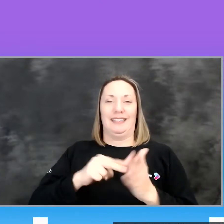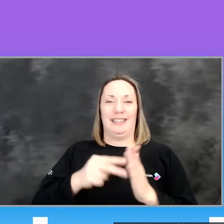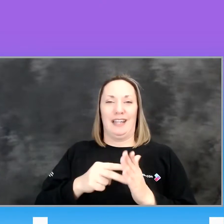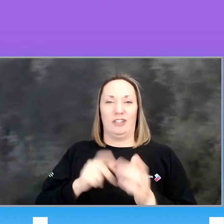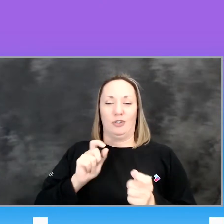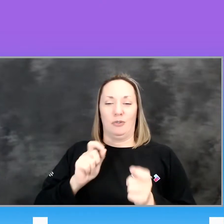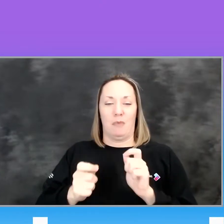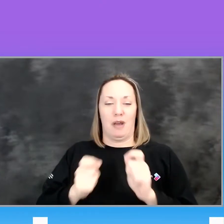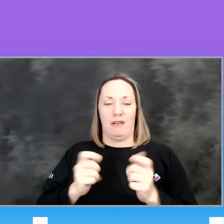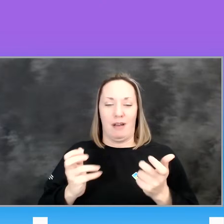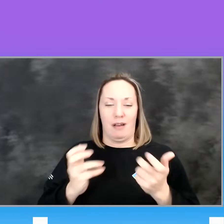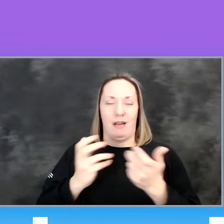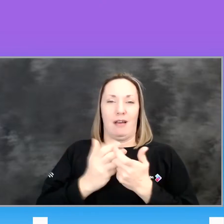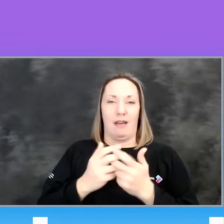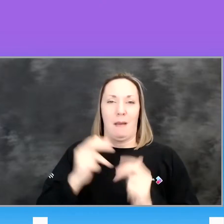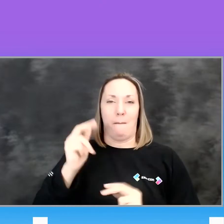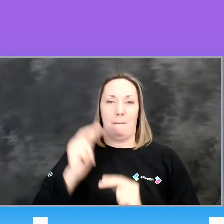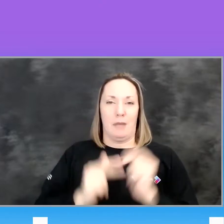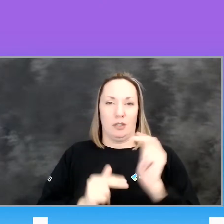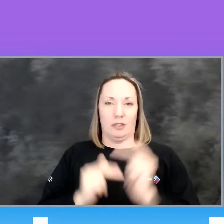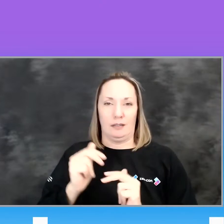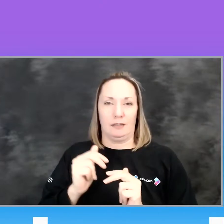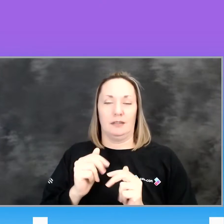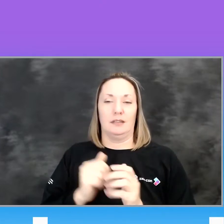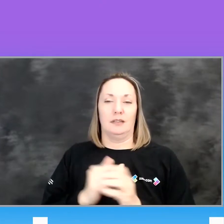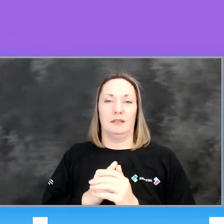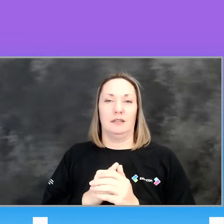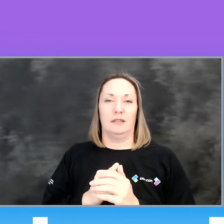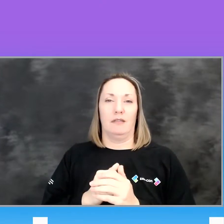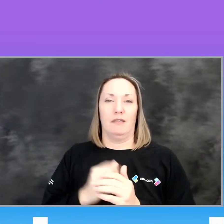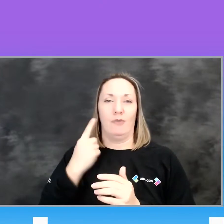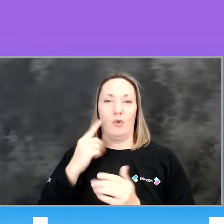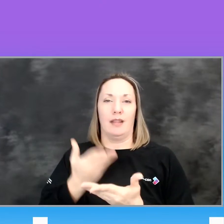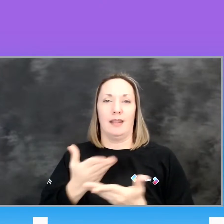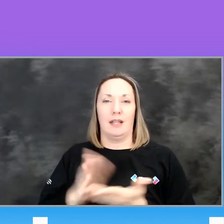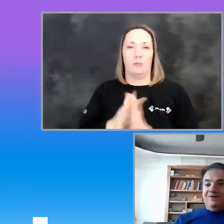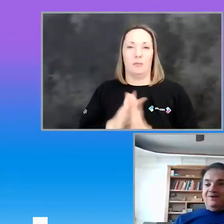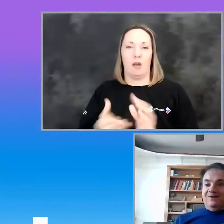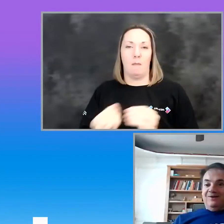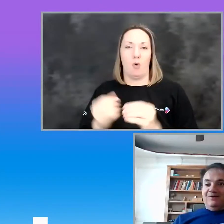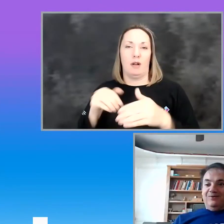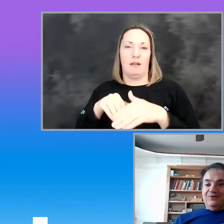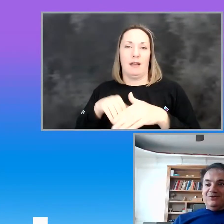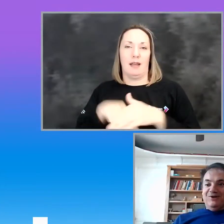really modifying buildings and getting getting things more